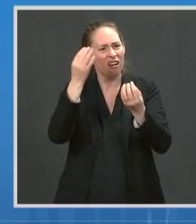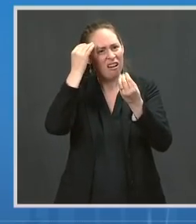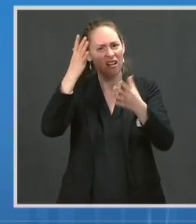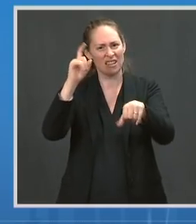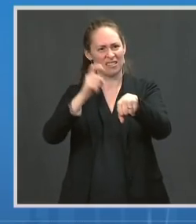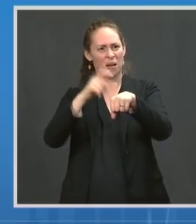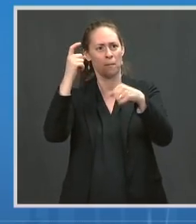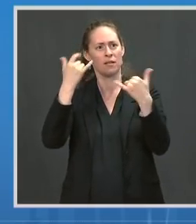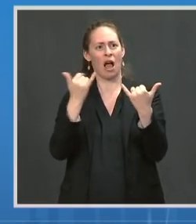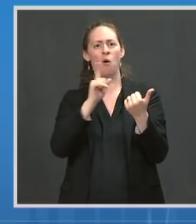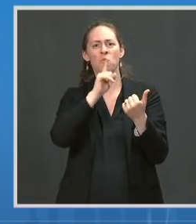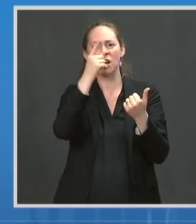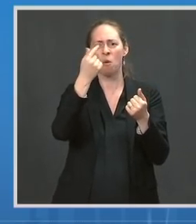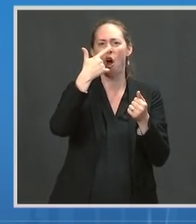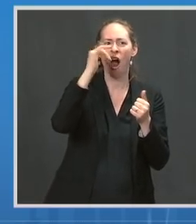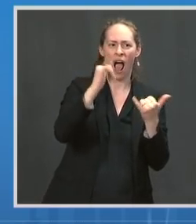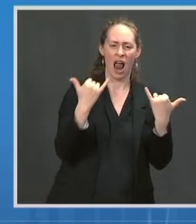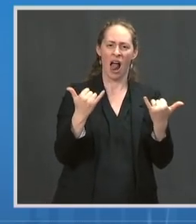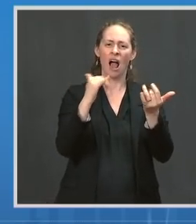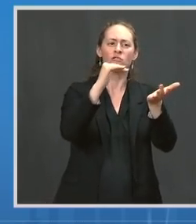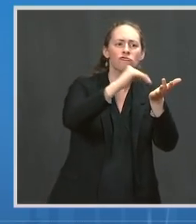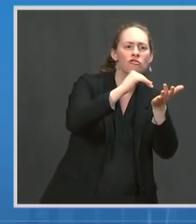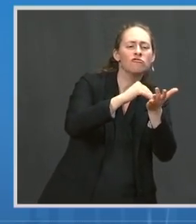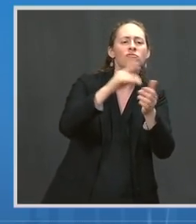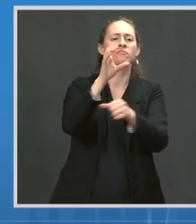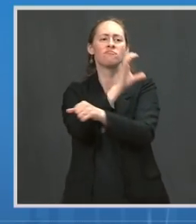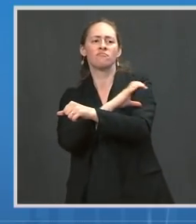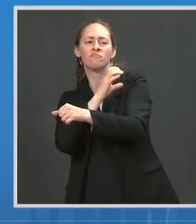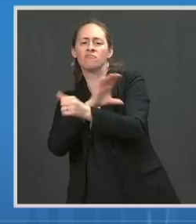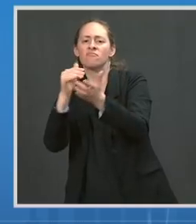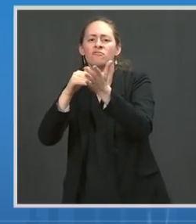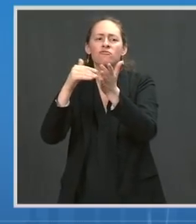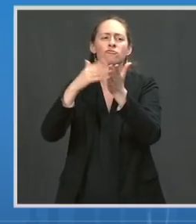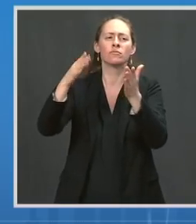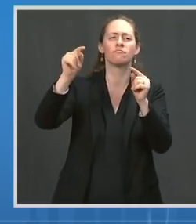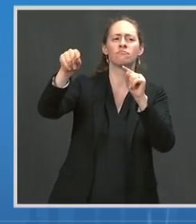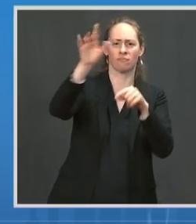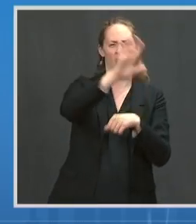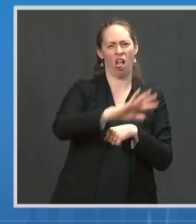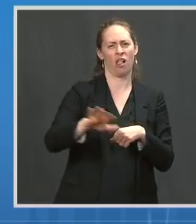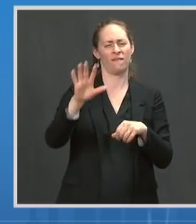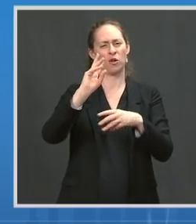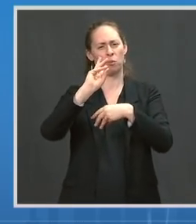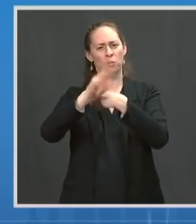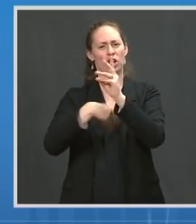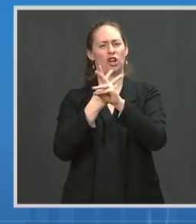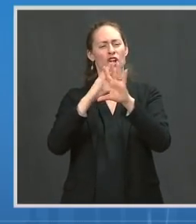and healthcare providers throughout the country and the world on the latest information.